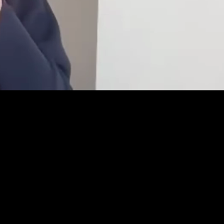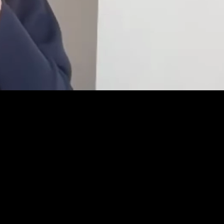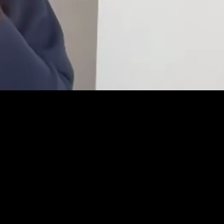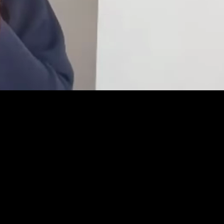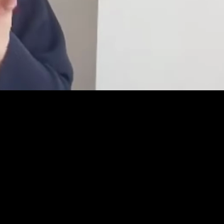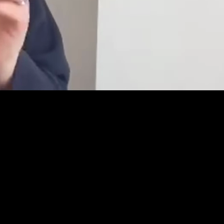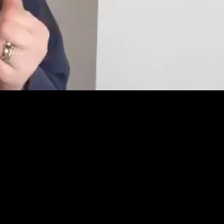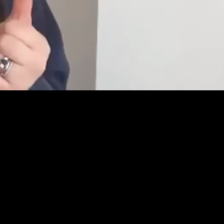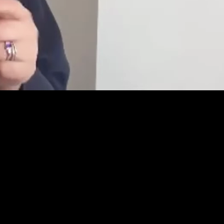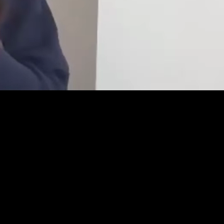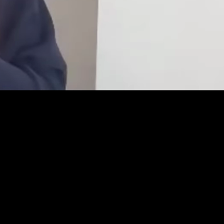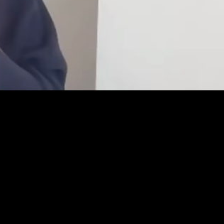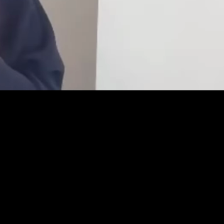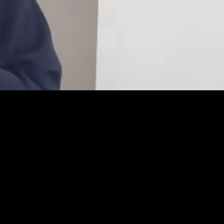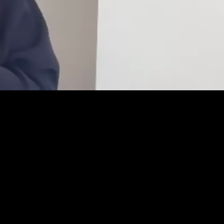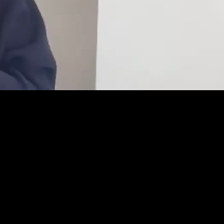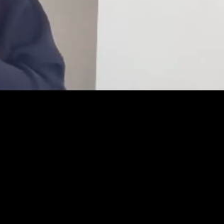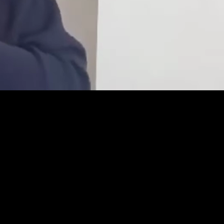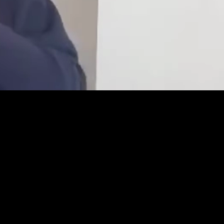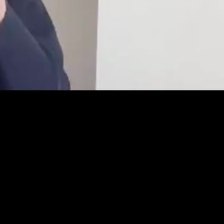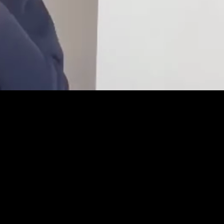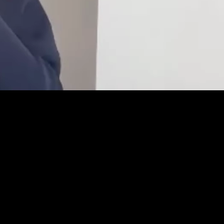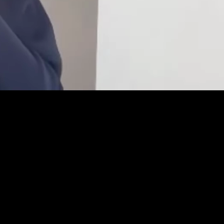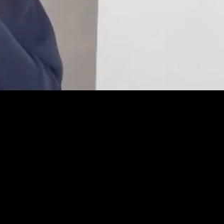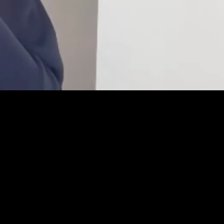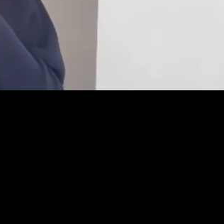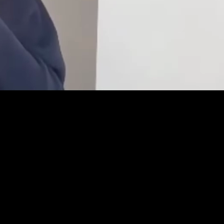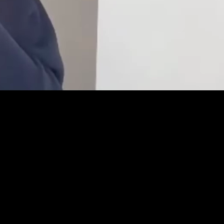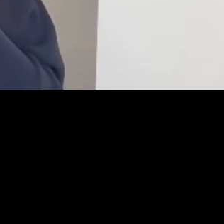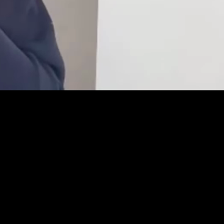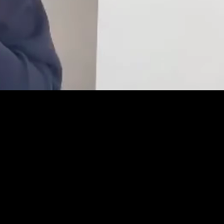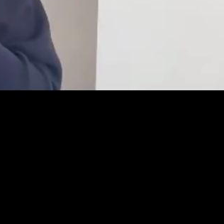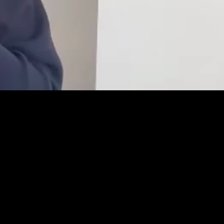Monica on our team who can help you with that whole process.